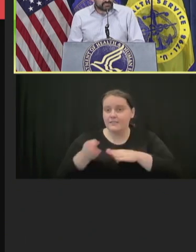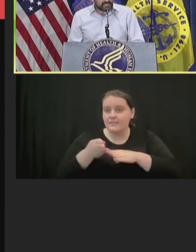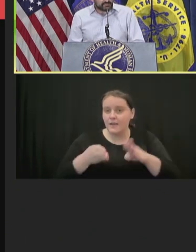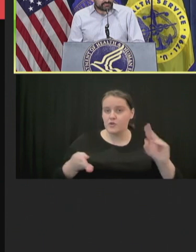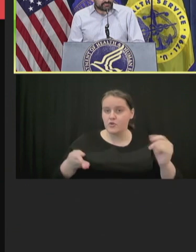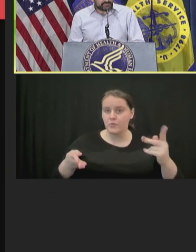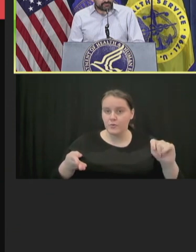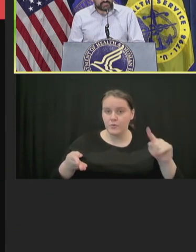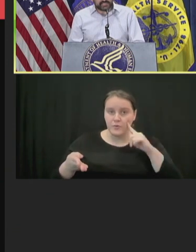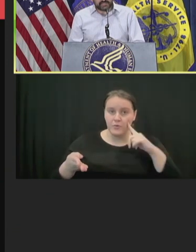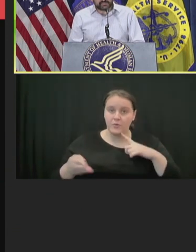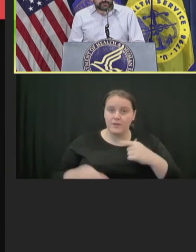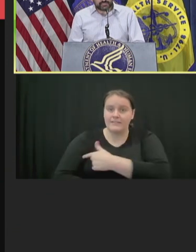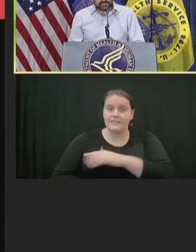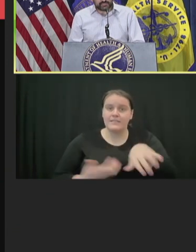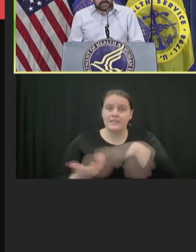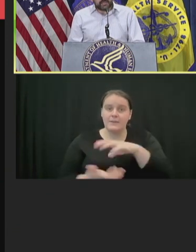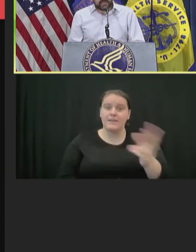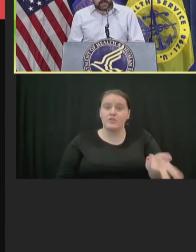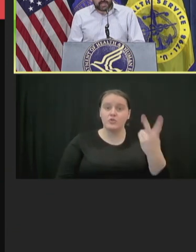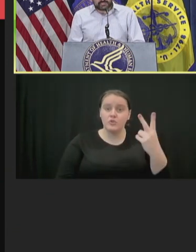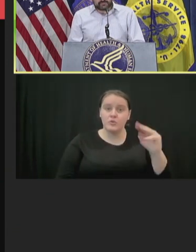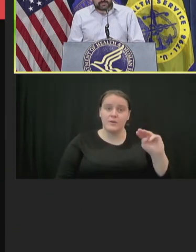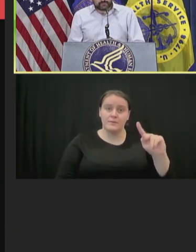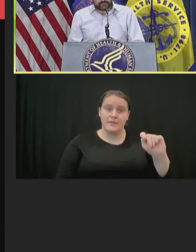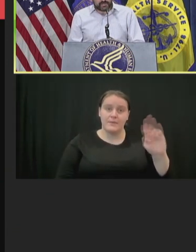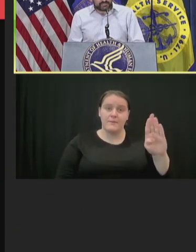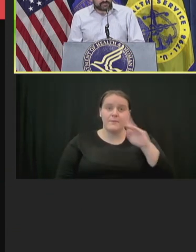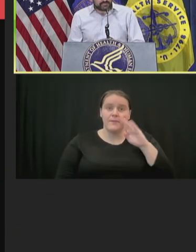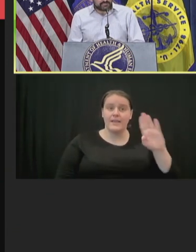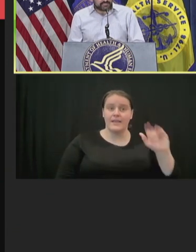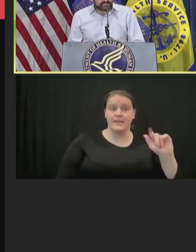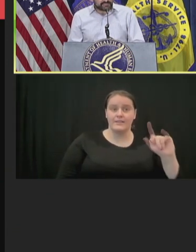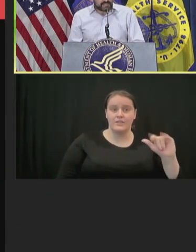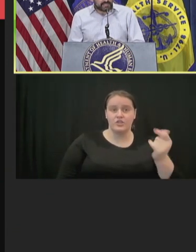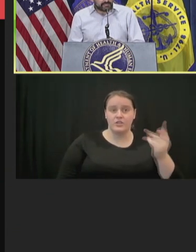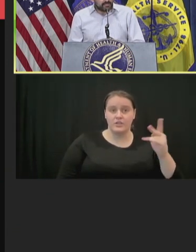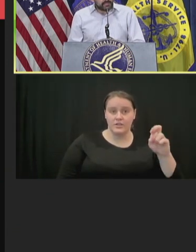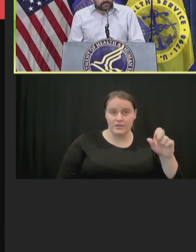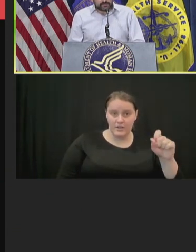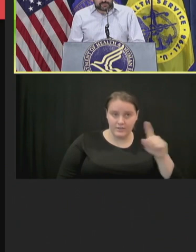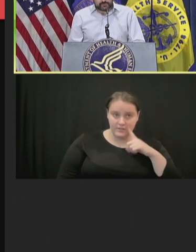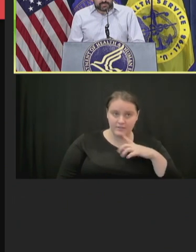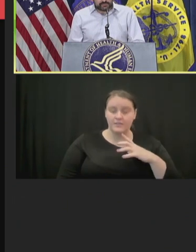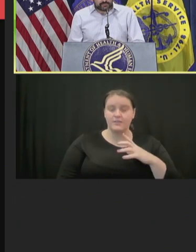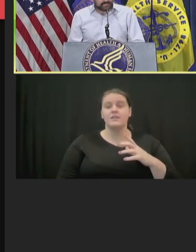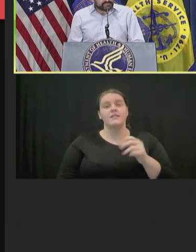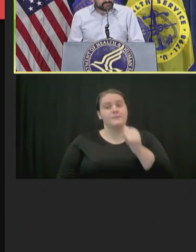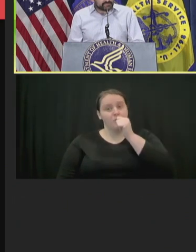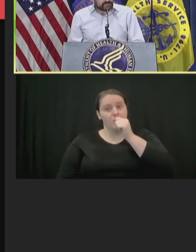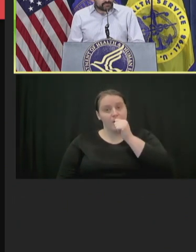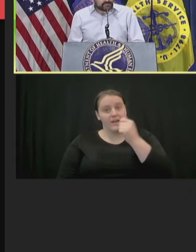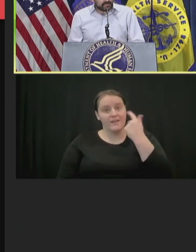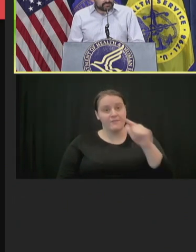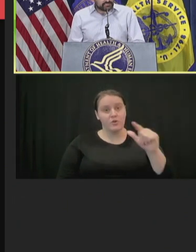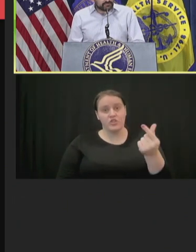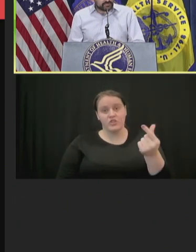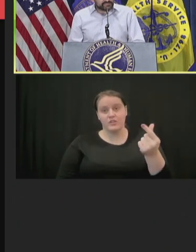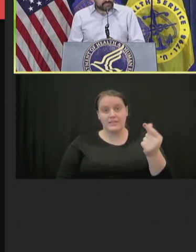antigens with the ASO1E adjuvant proprietary to GSK and also, in the licensed Shingrix and